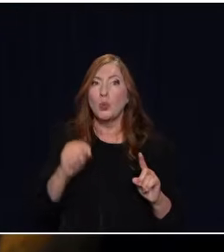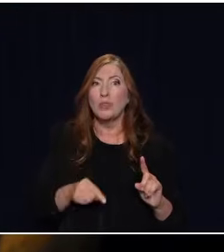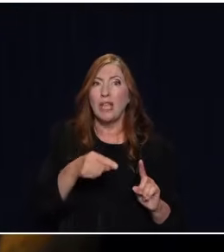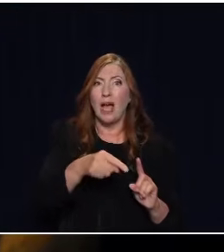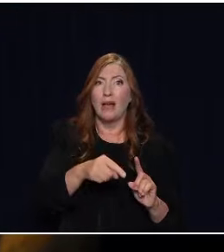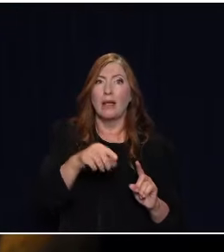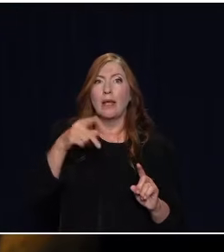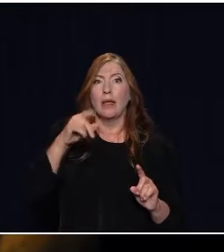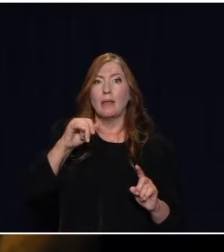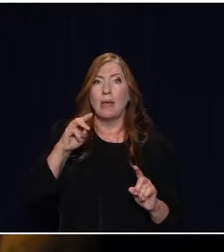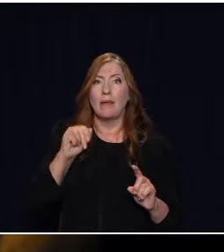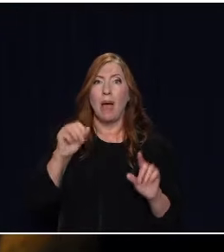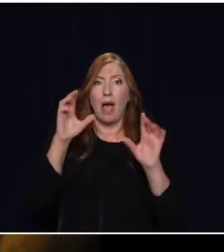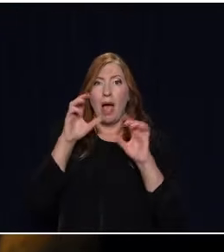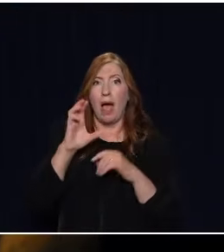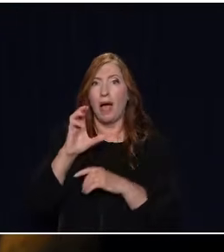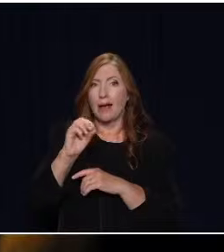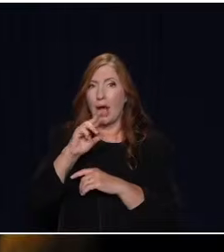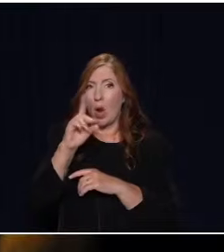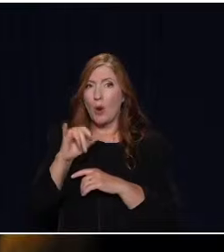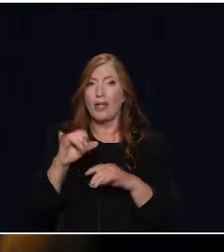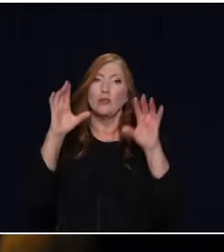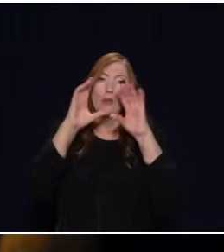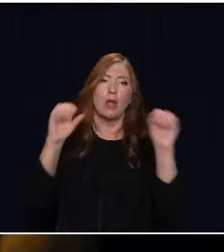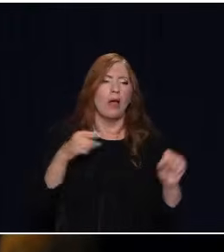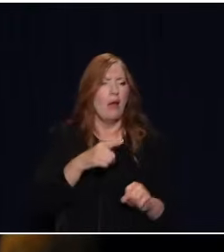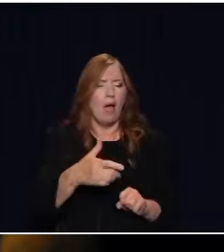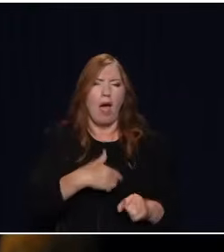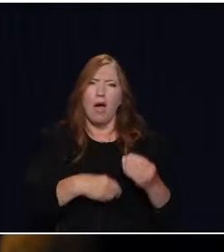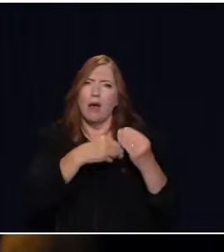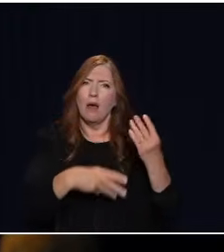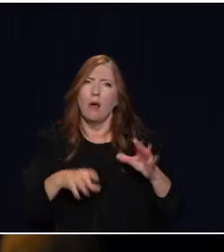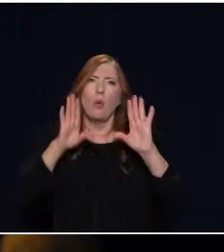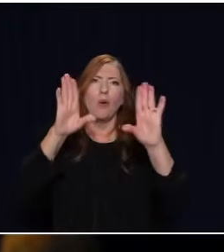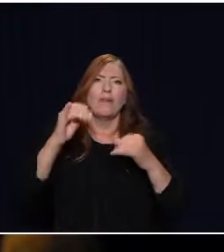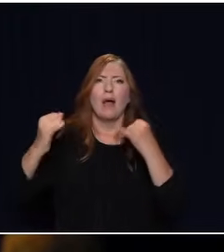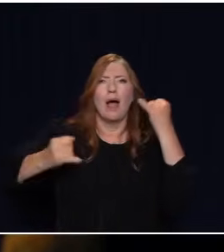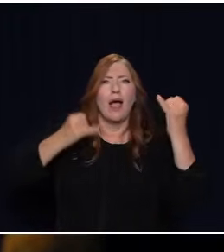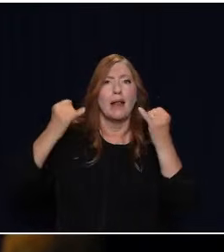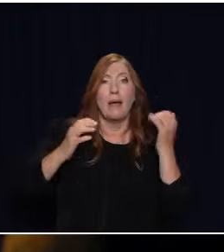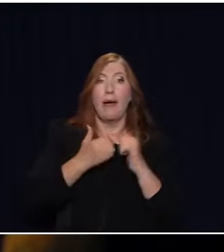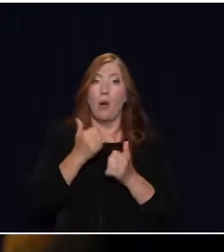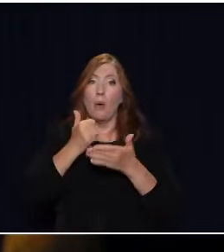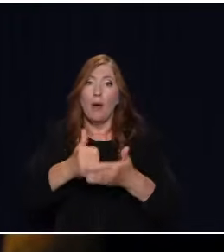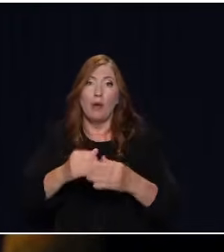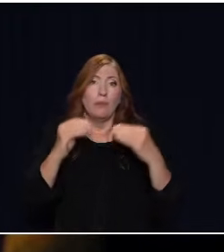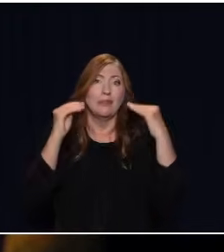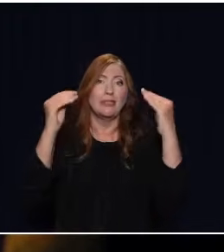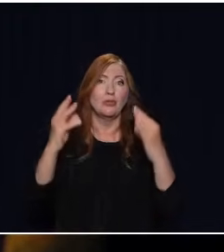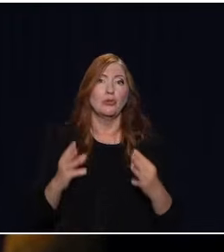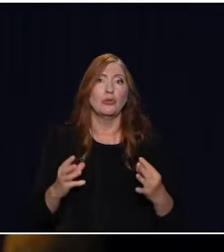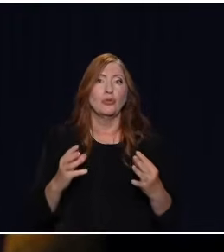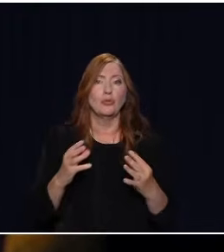THIS ROLE SHOULD BE PROVIDING RESOURCES THERE IS A SUPERINTENDENT IN TUCSON, PIMA